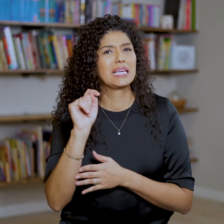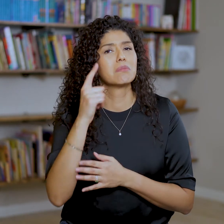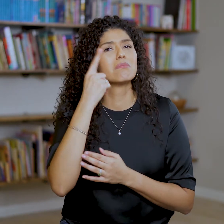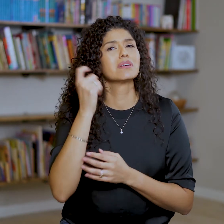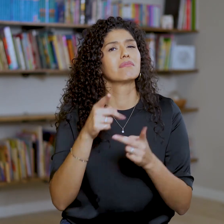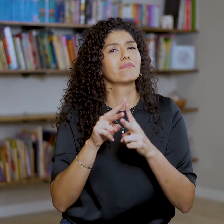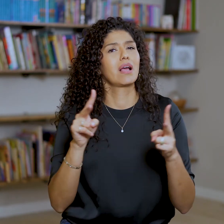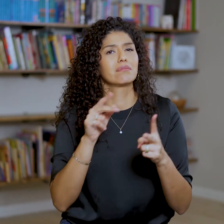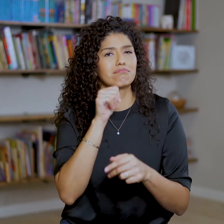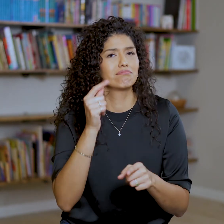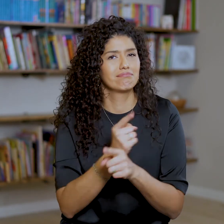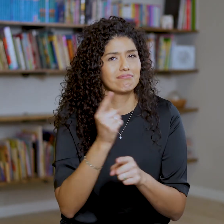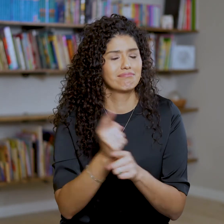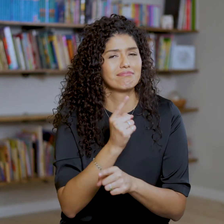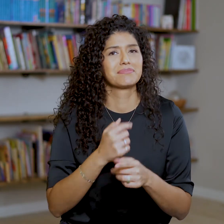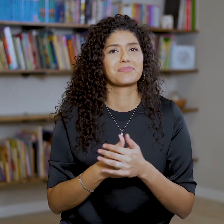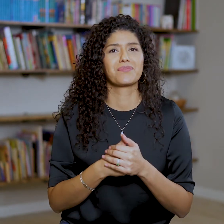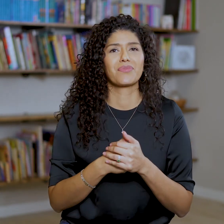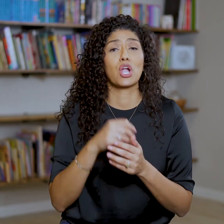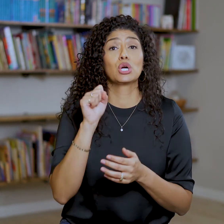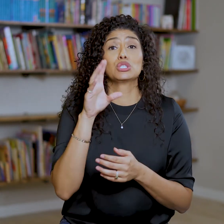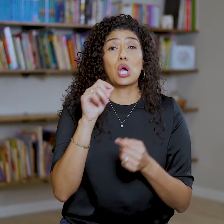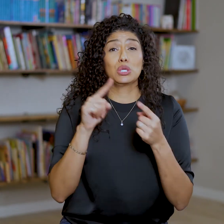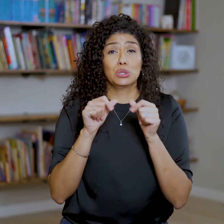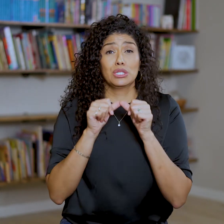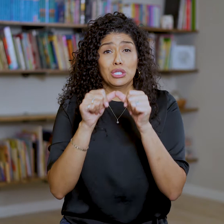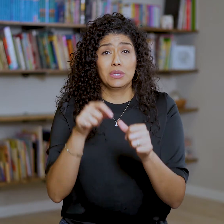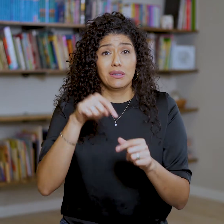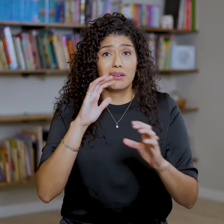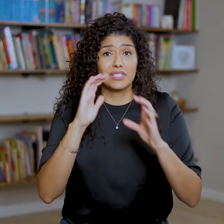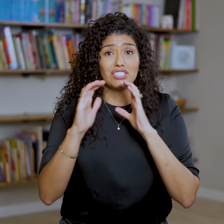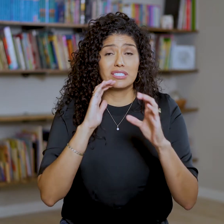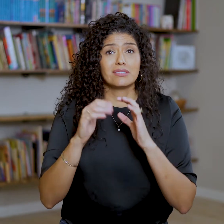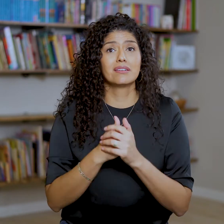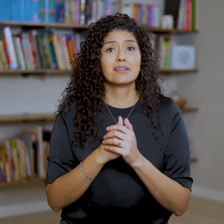because it was too risqué. For the sake of our conversation,